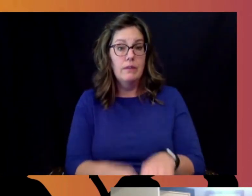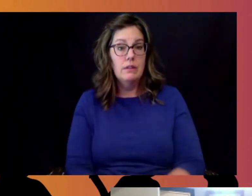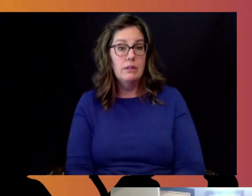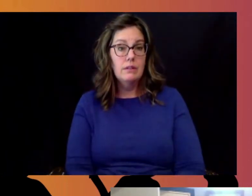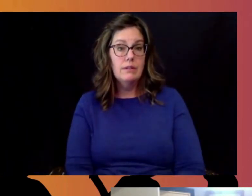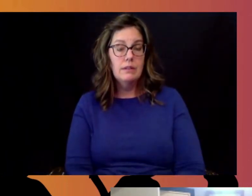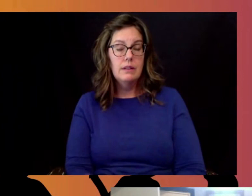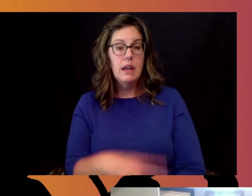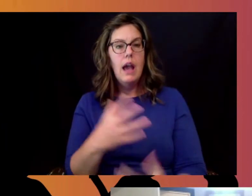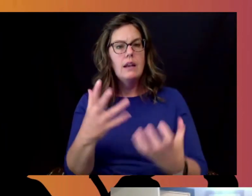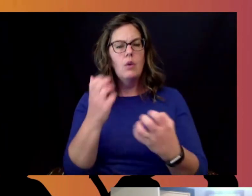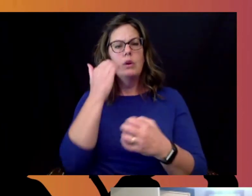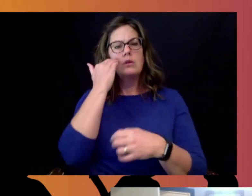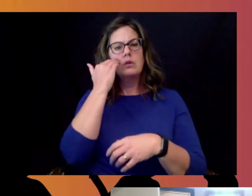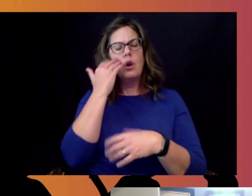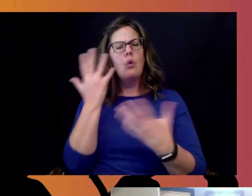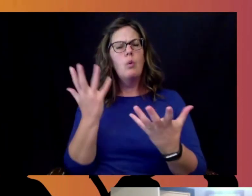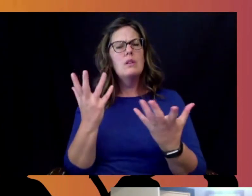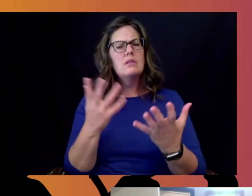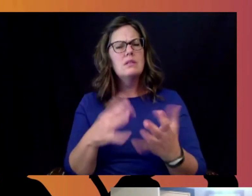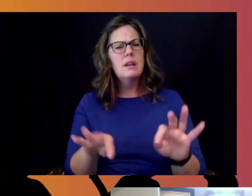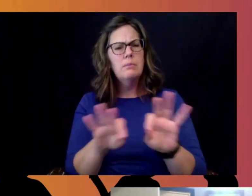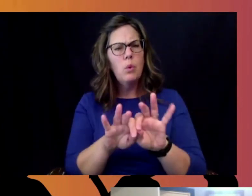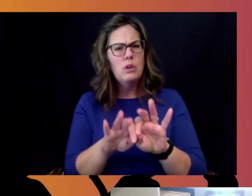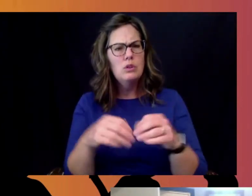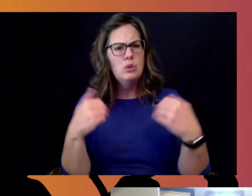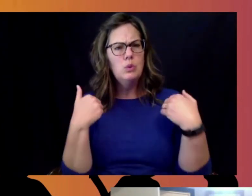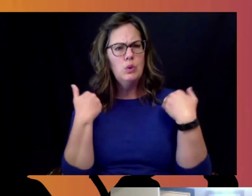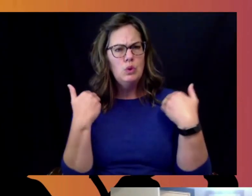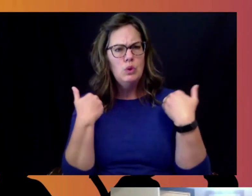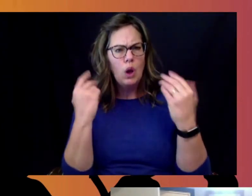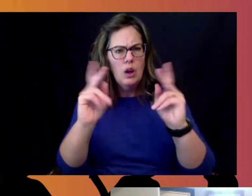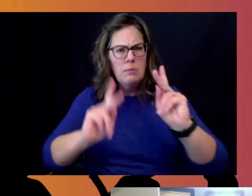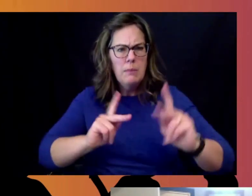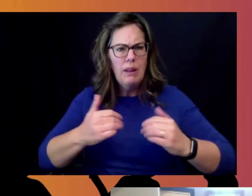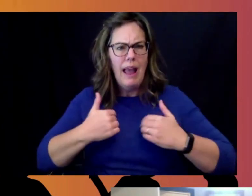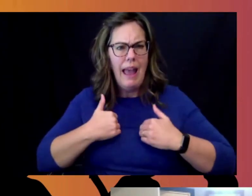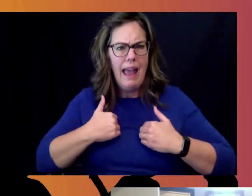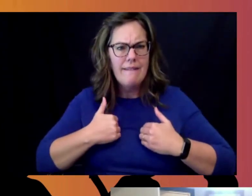what importance do you think youth have in activism and what ways can they get involved